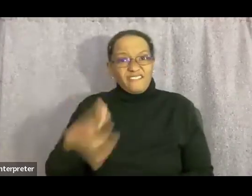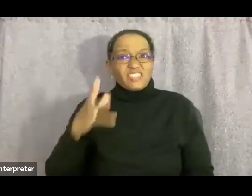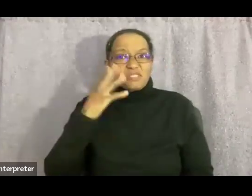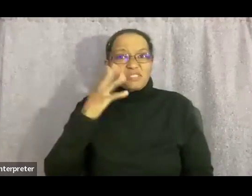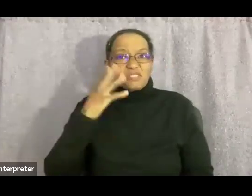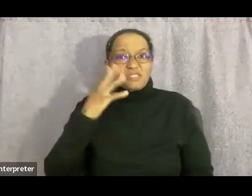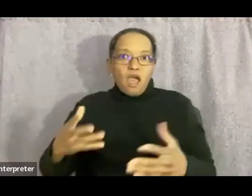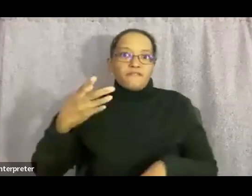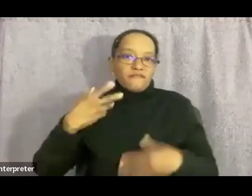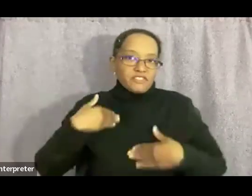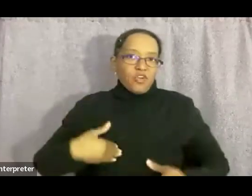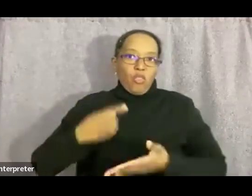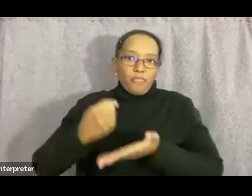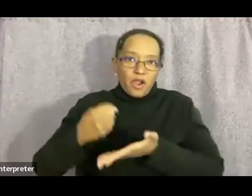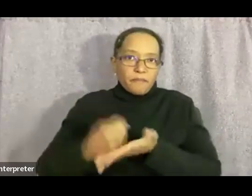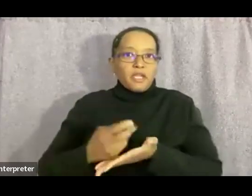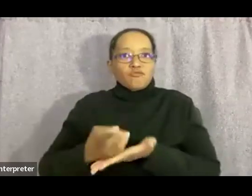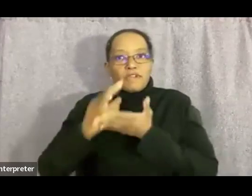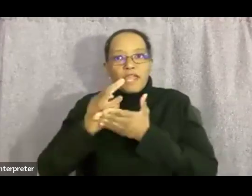I wanted to say I normally don't compare stuff, but damn,